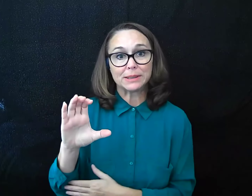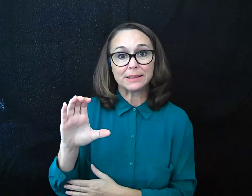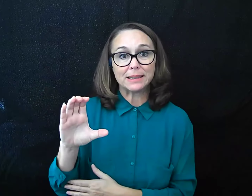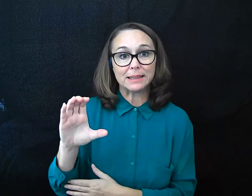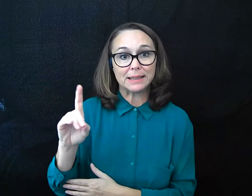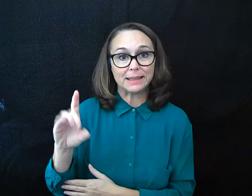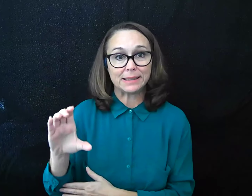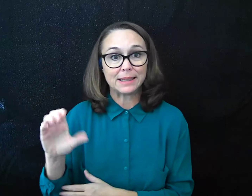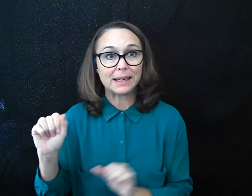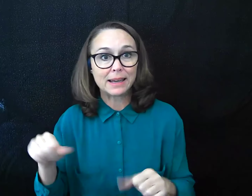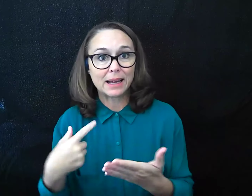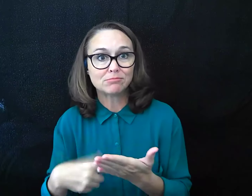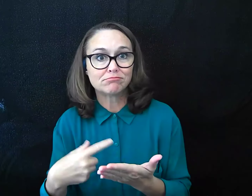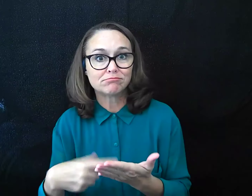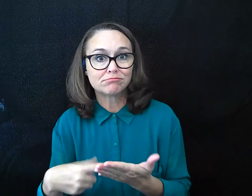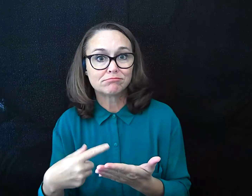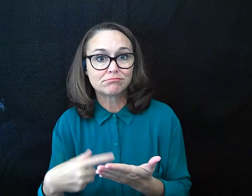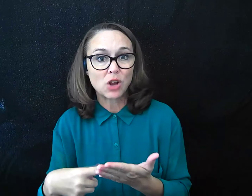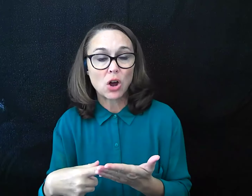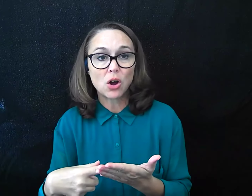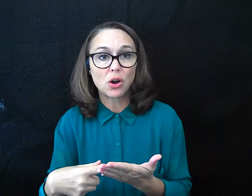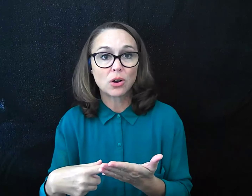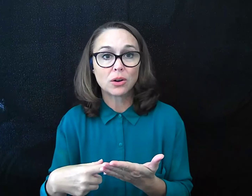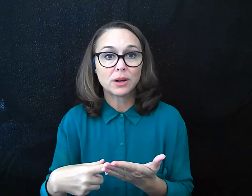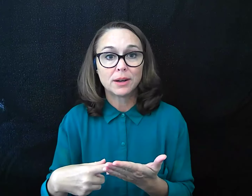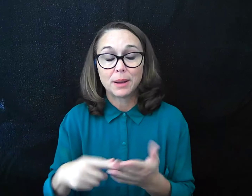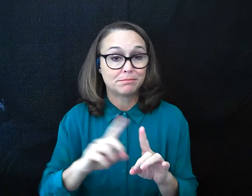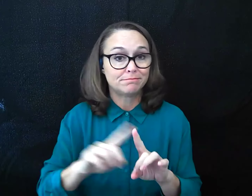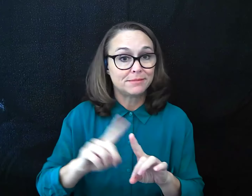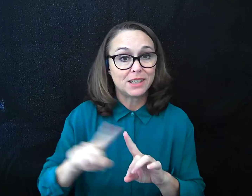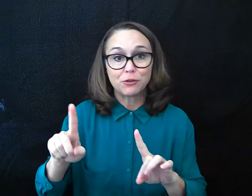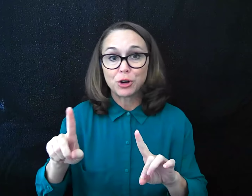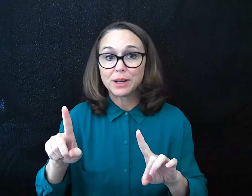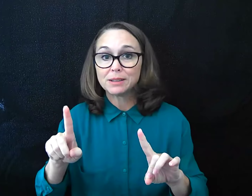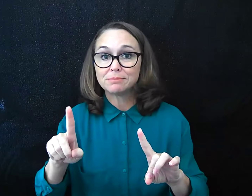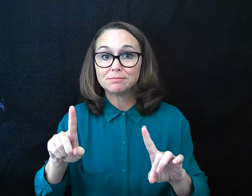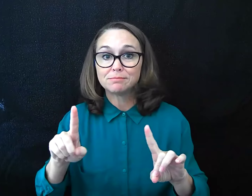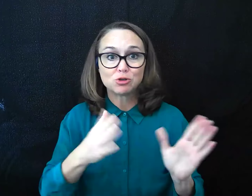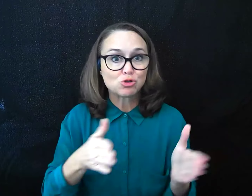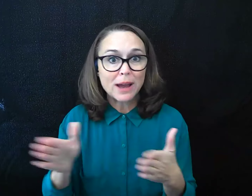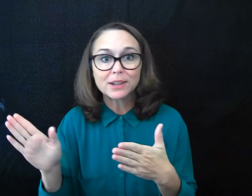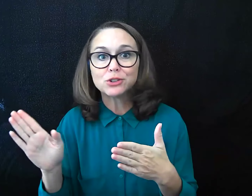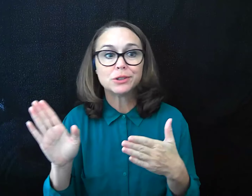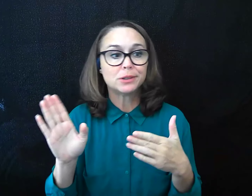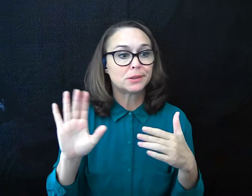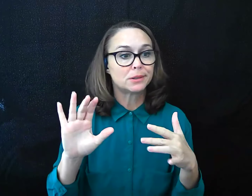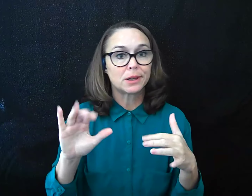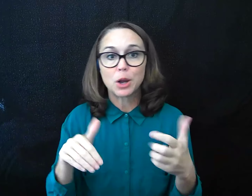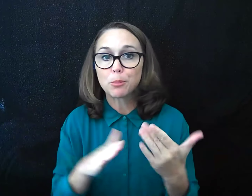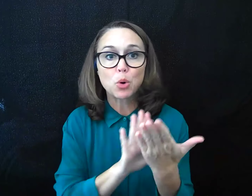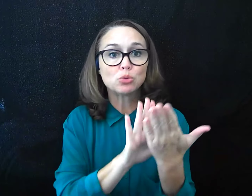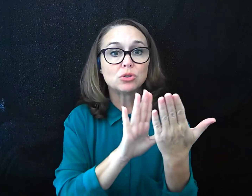can talk about the different strategies and approaches for preventing ACEs and promoting PCEs,